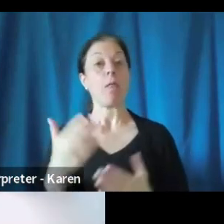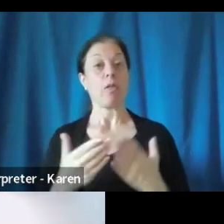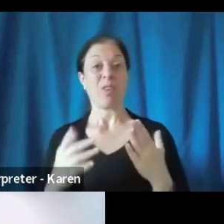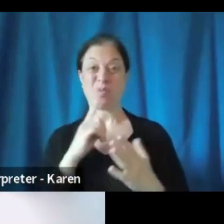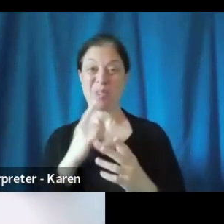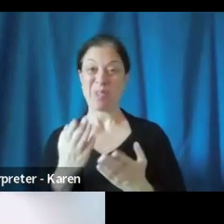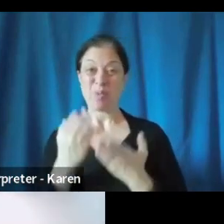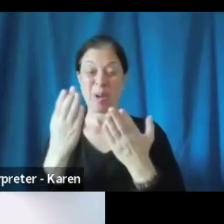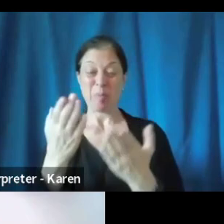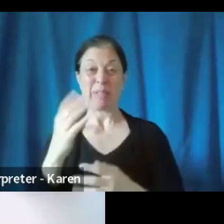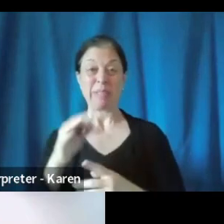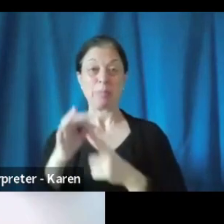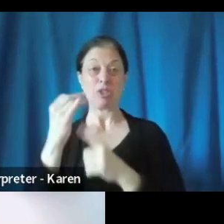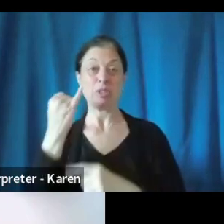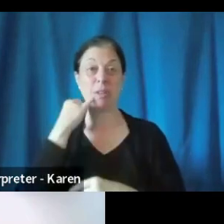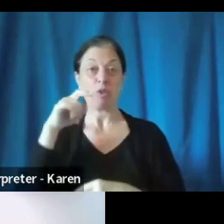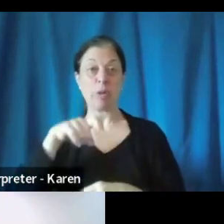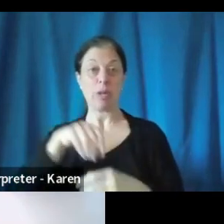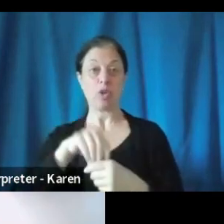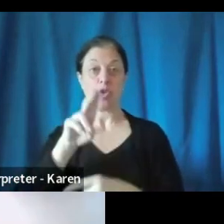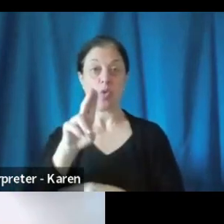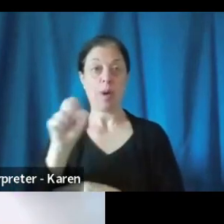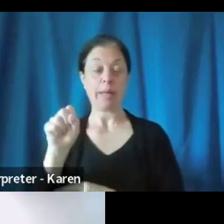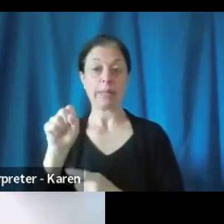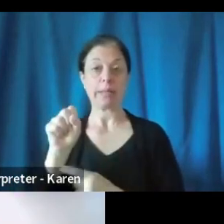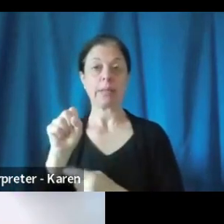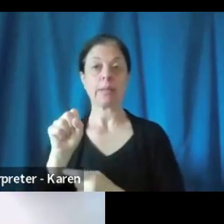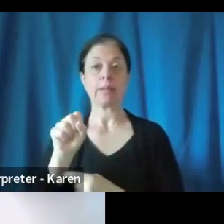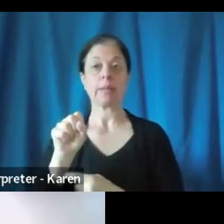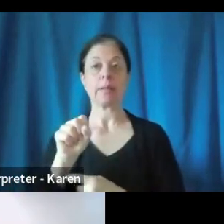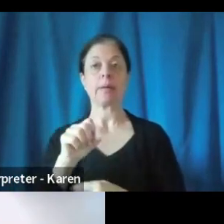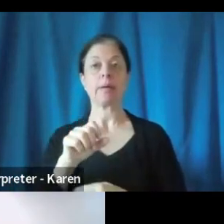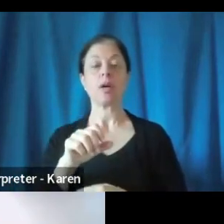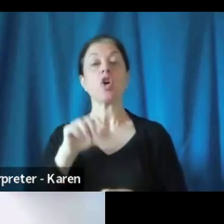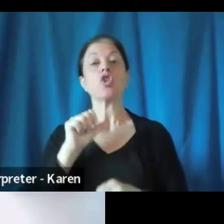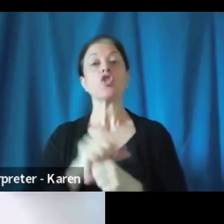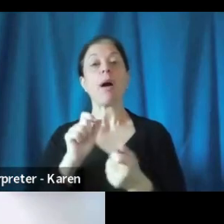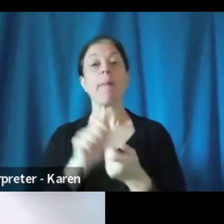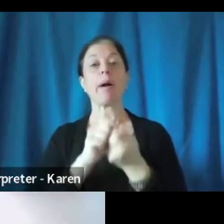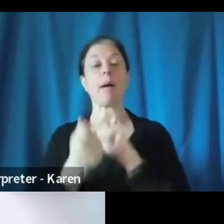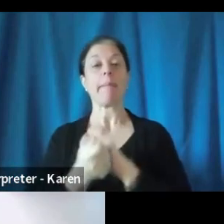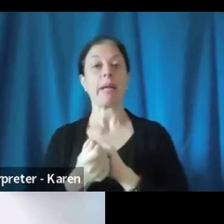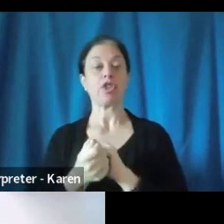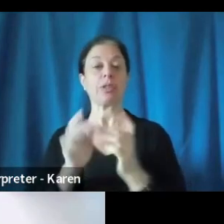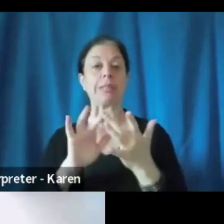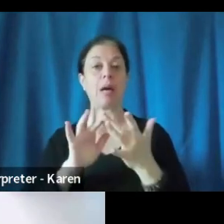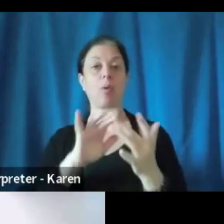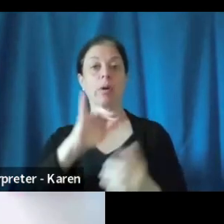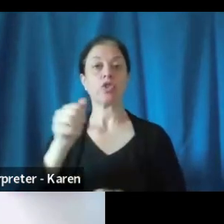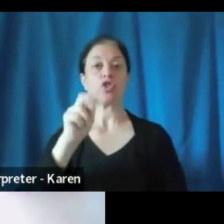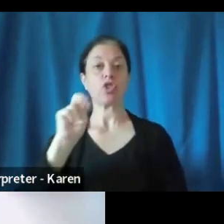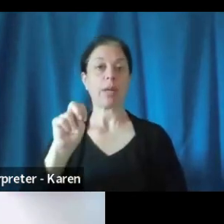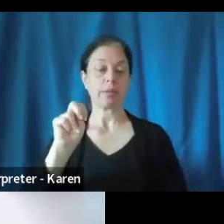experiences. And the other thing that I would really recommend, especially if you are in the